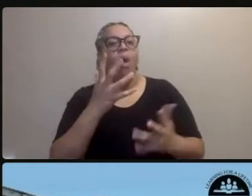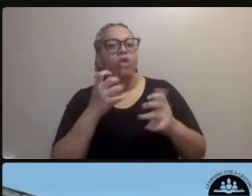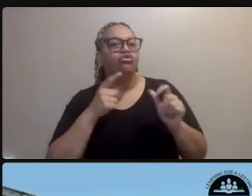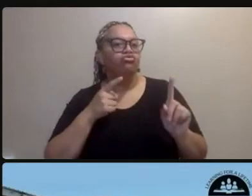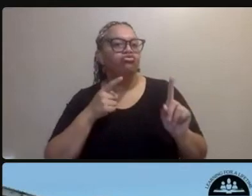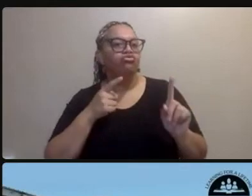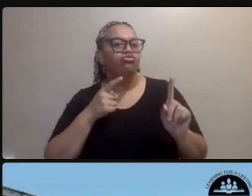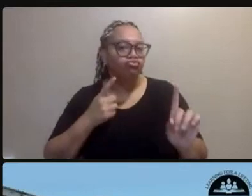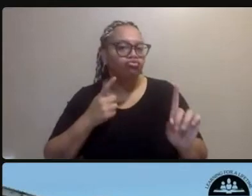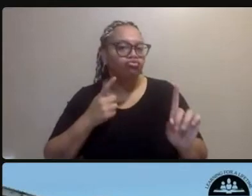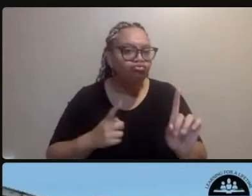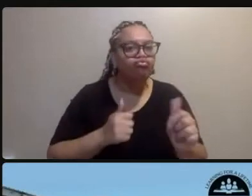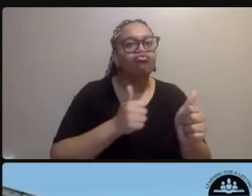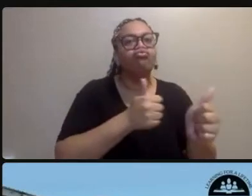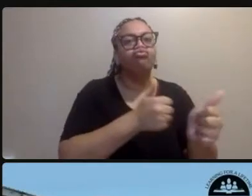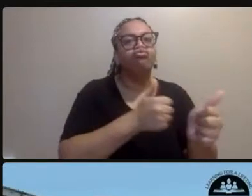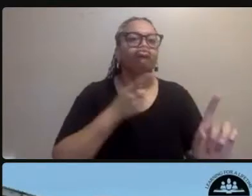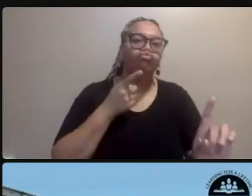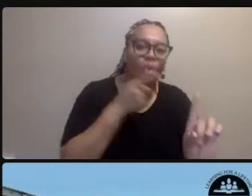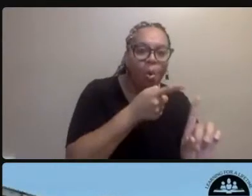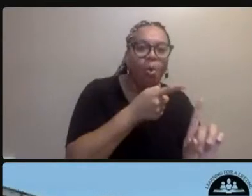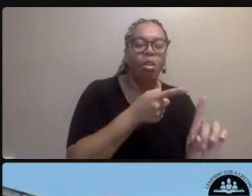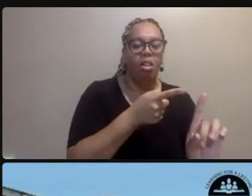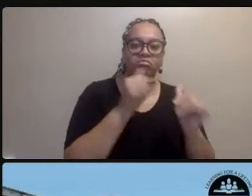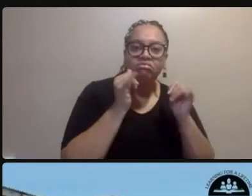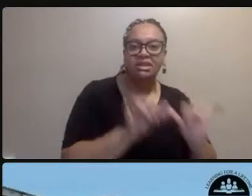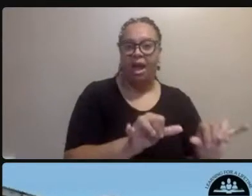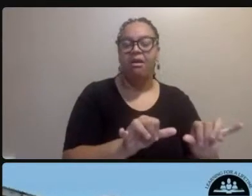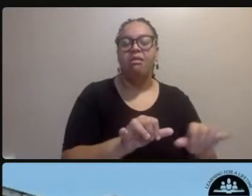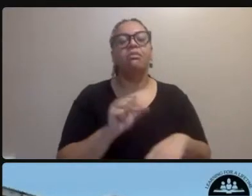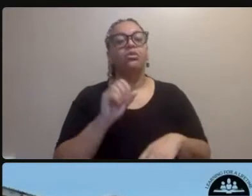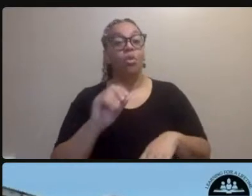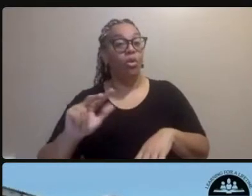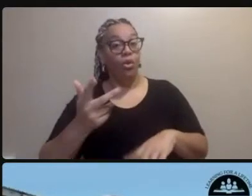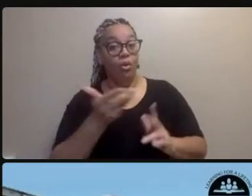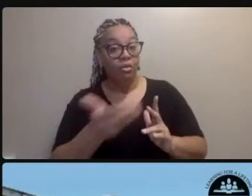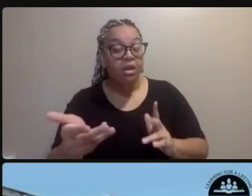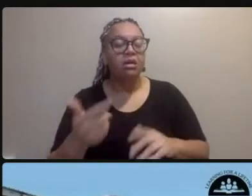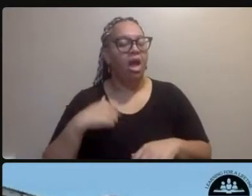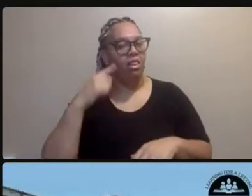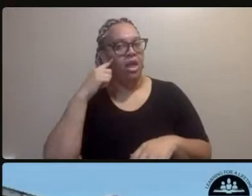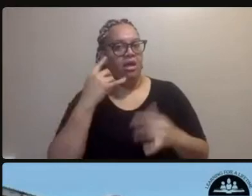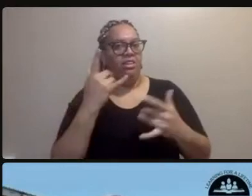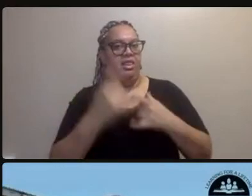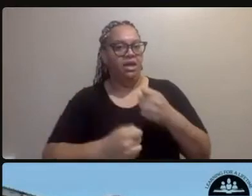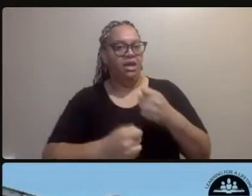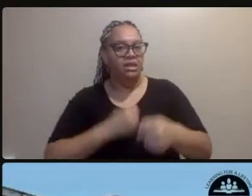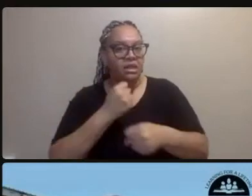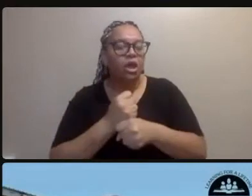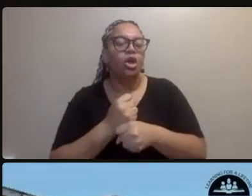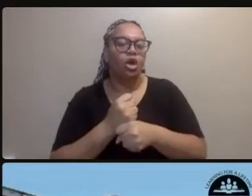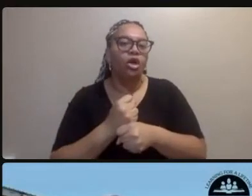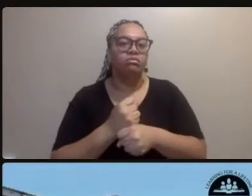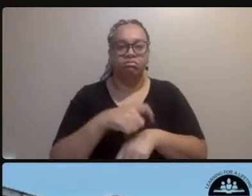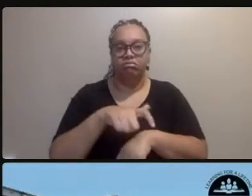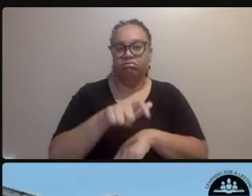THE TRACK. SO NOW WITH THESE FIRST TWO GOALS WE'RE GETTING ON THE TRACK NOW WE'RE GOING TO